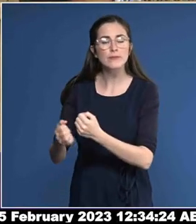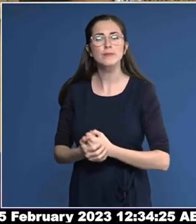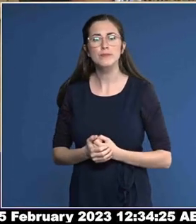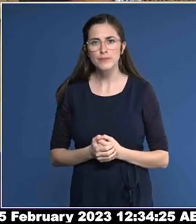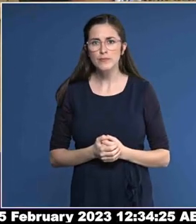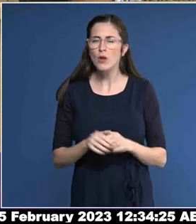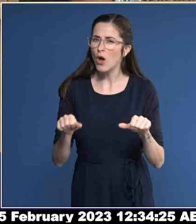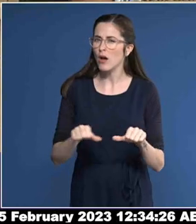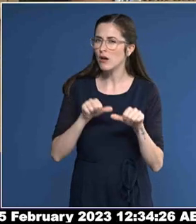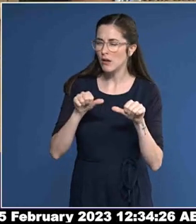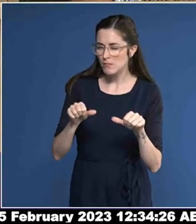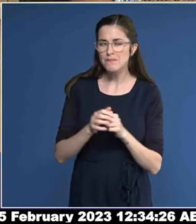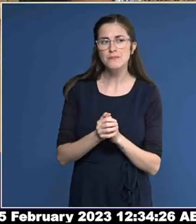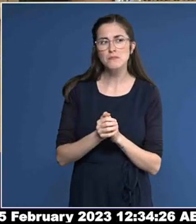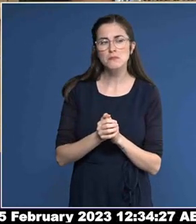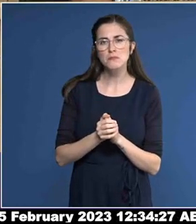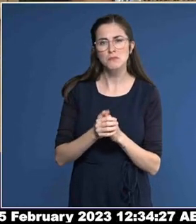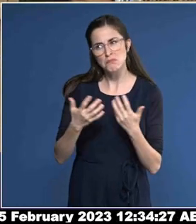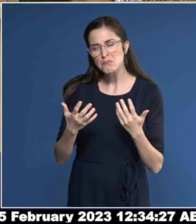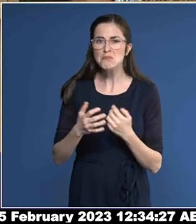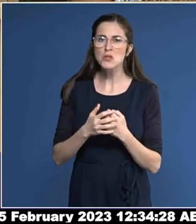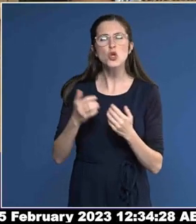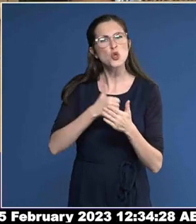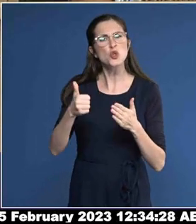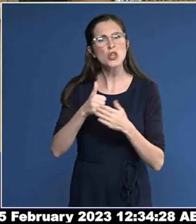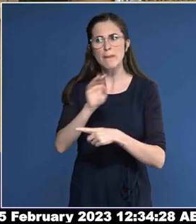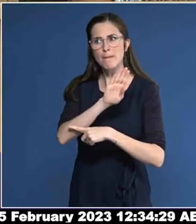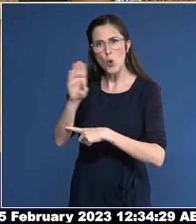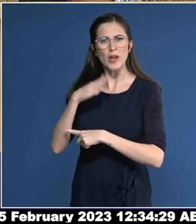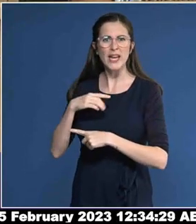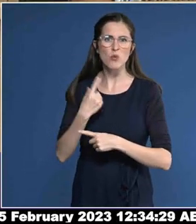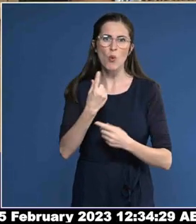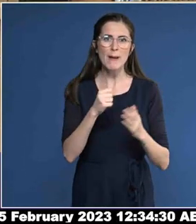got the sort of usual profile of a director, then tick to the skills and not much